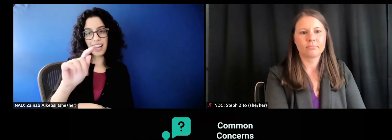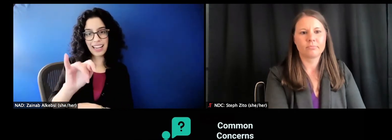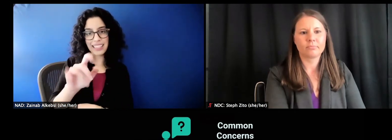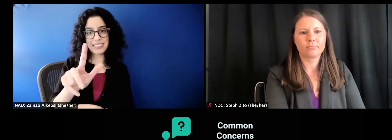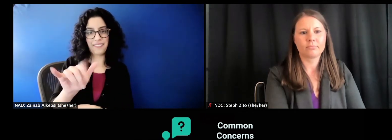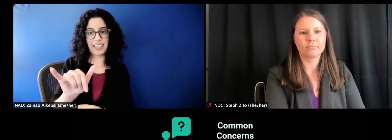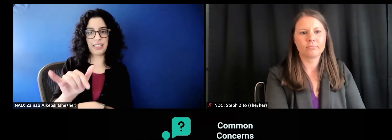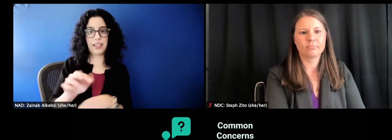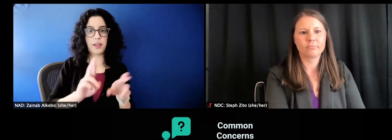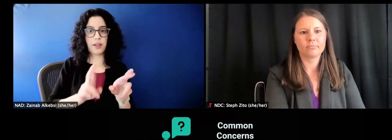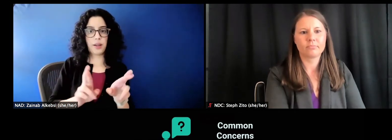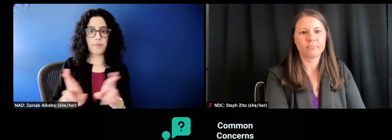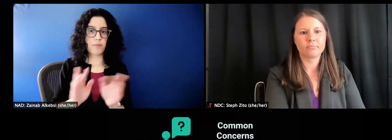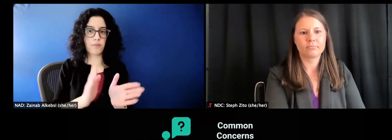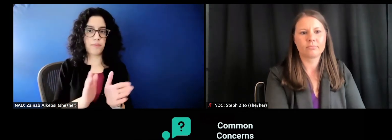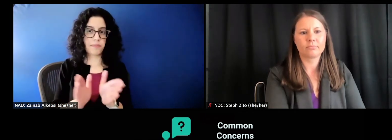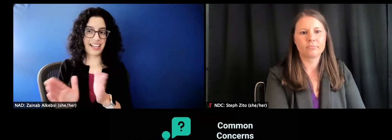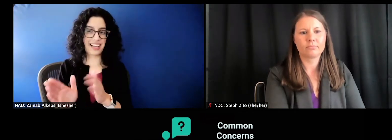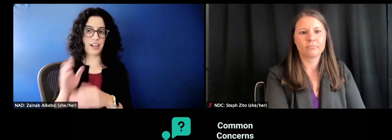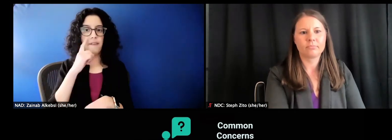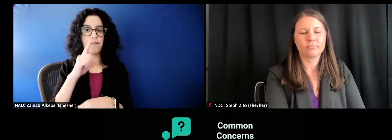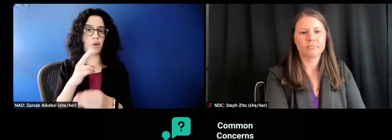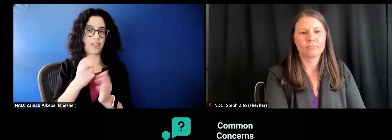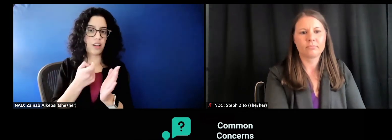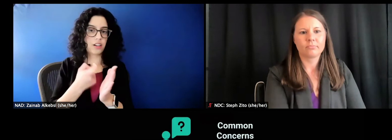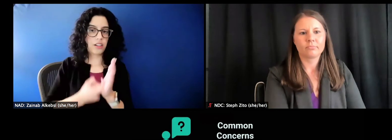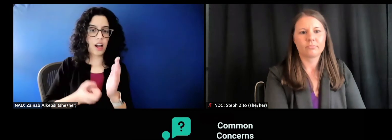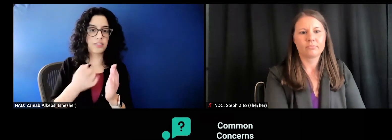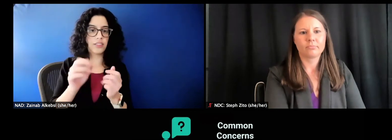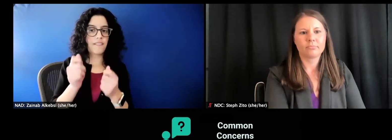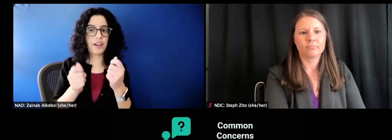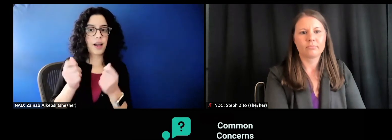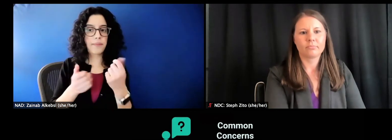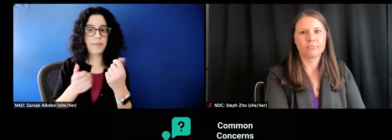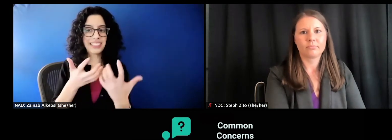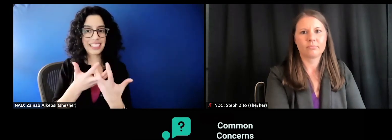prepare for the costs of accommodations